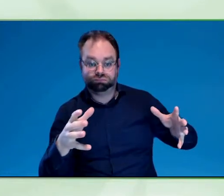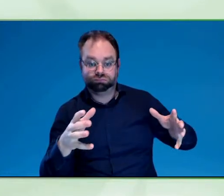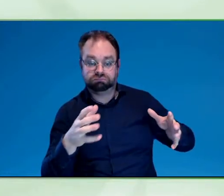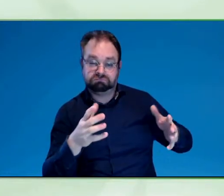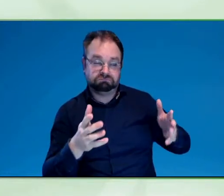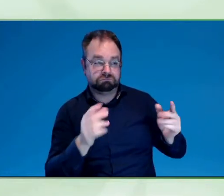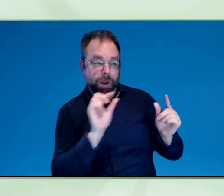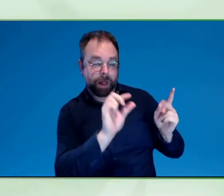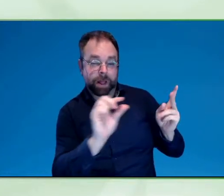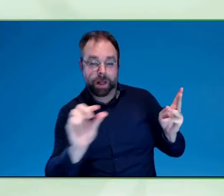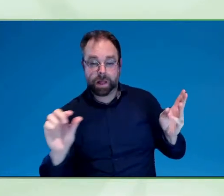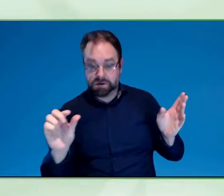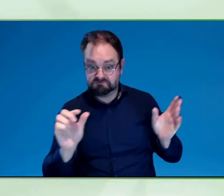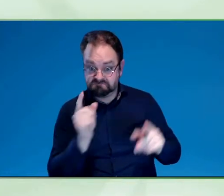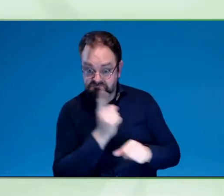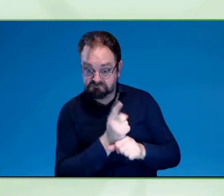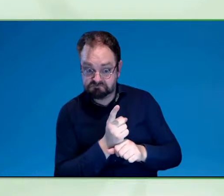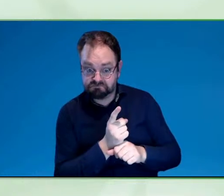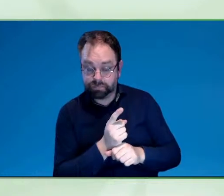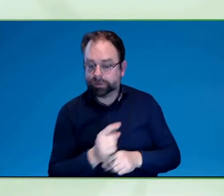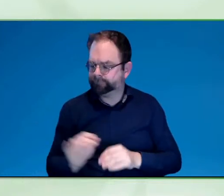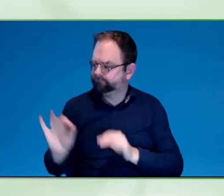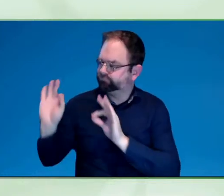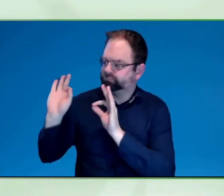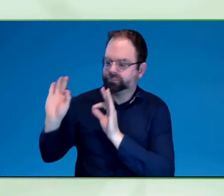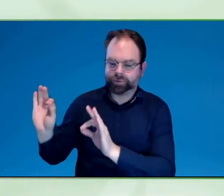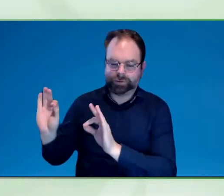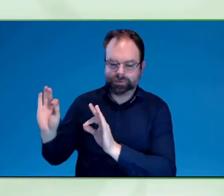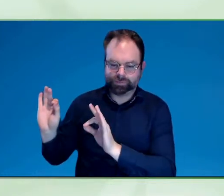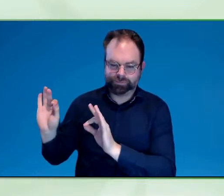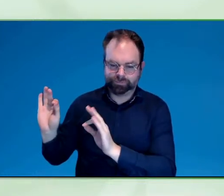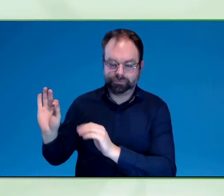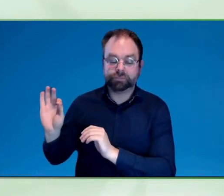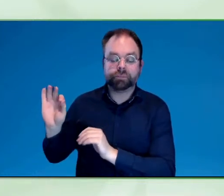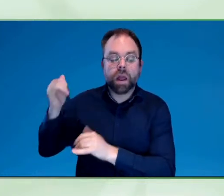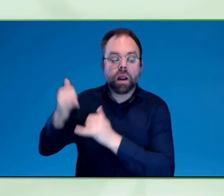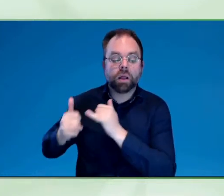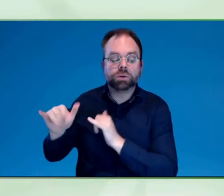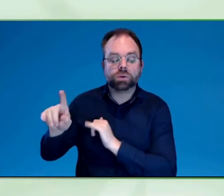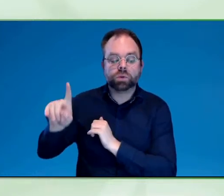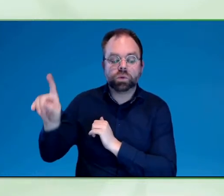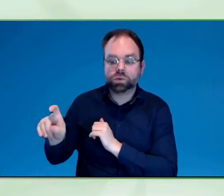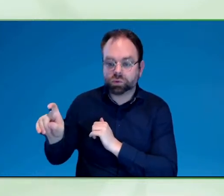that I didn't ask you? No, I think it is just a great opportunity to talk about the work that we